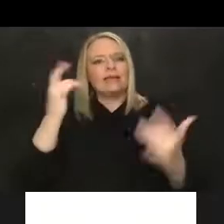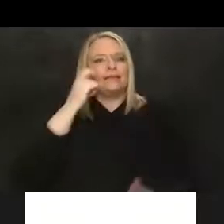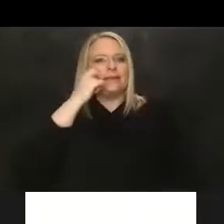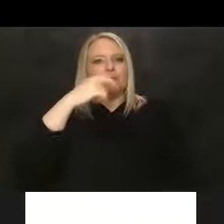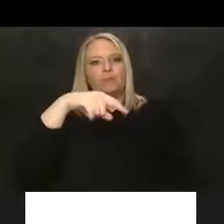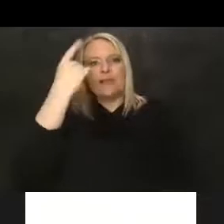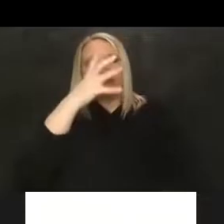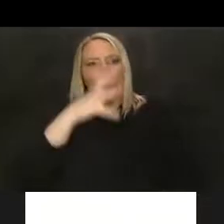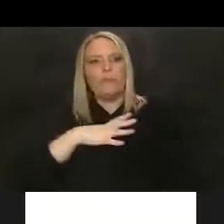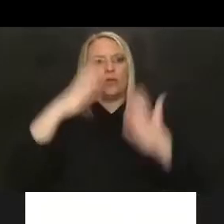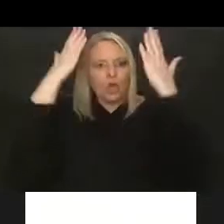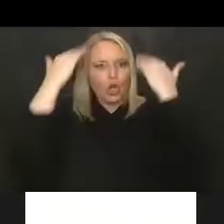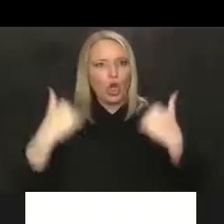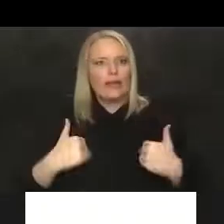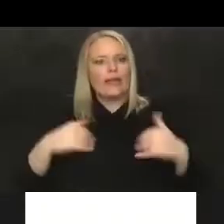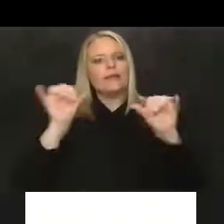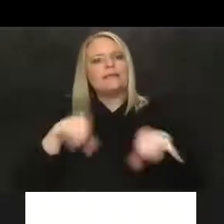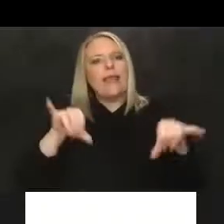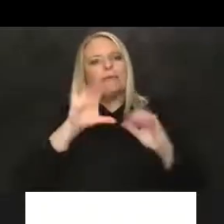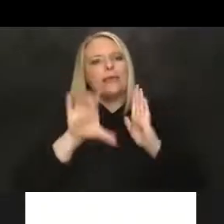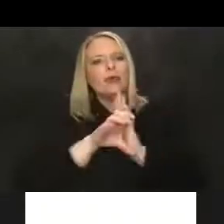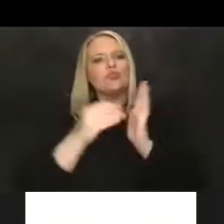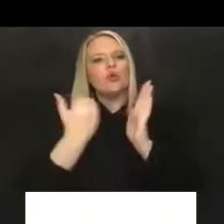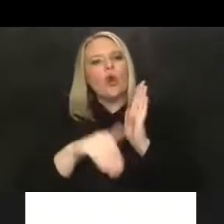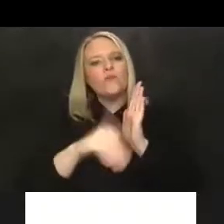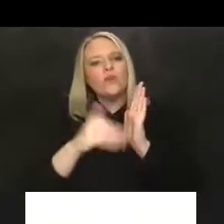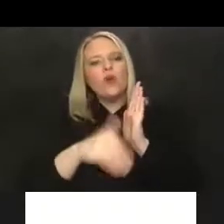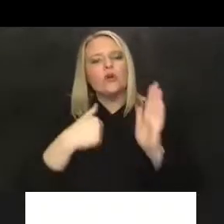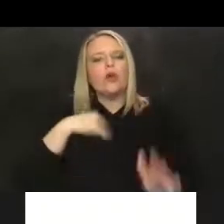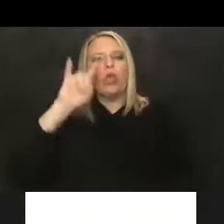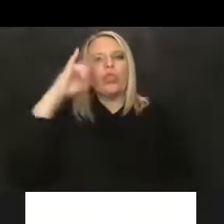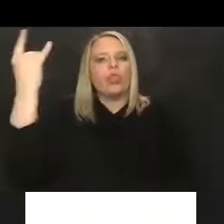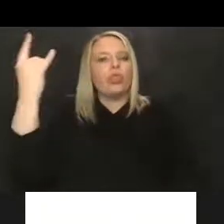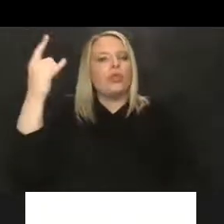hair and stuff, and I was like oh my god, this is just, like, boring, so I went to New York and